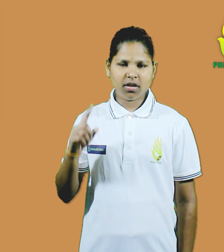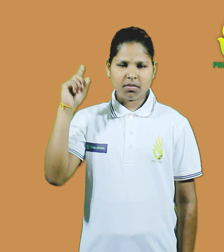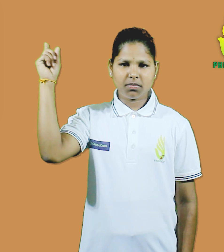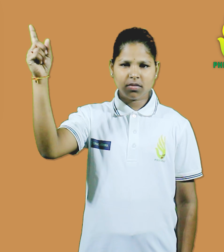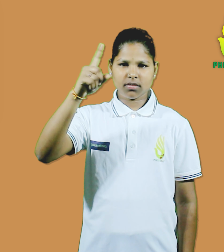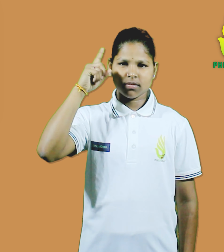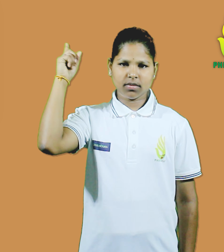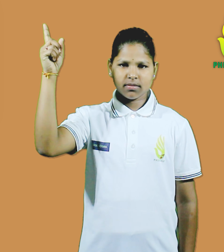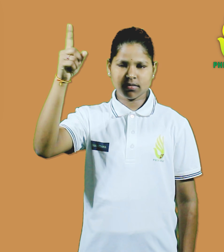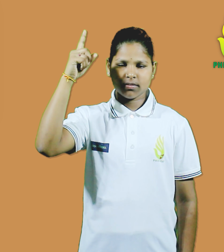Roam